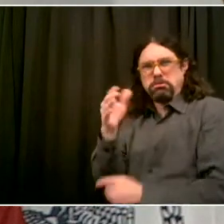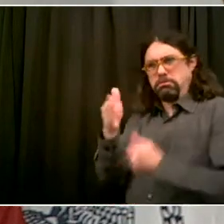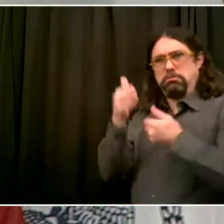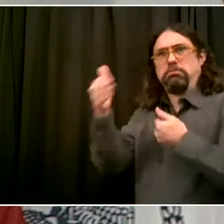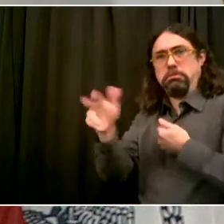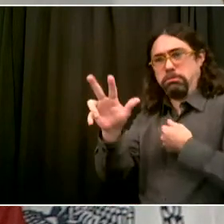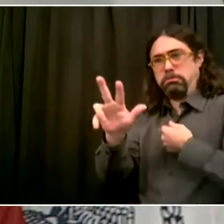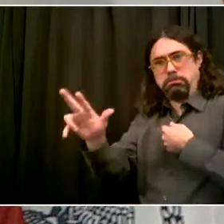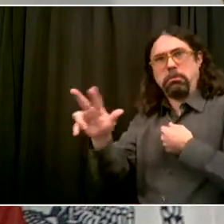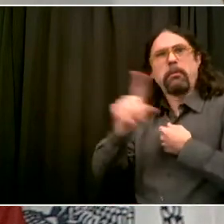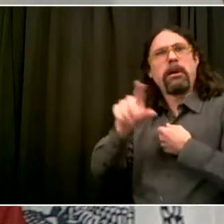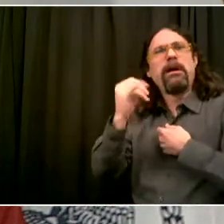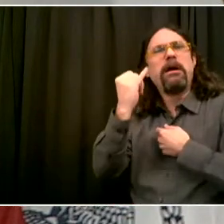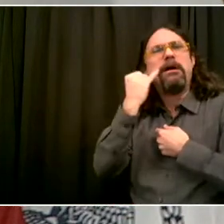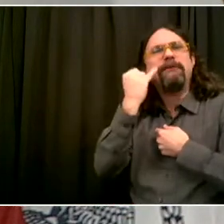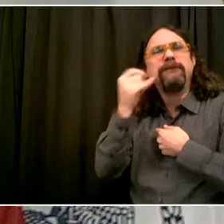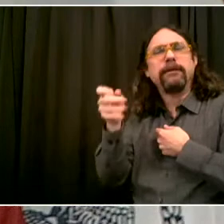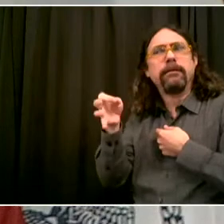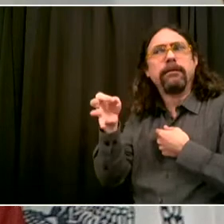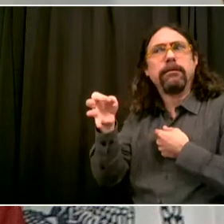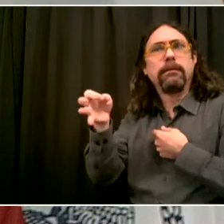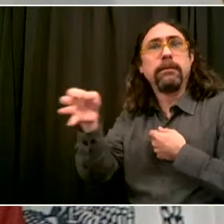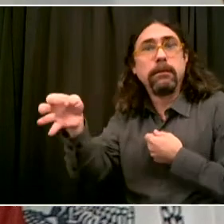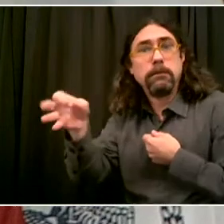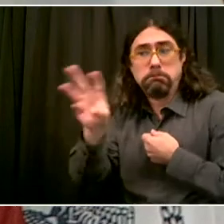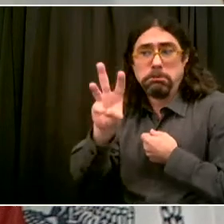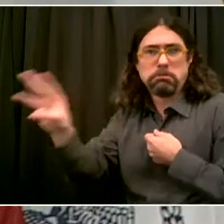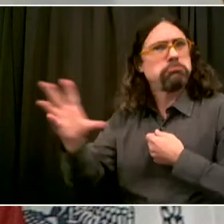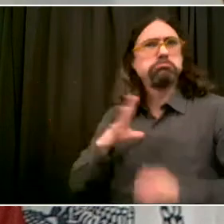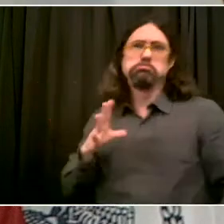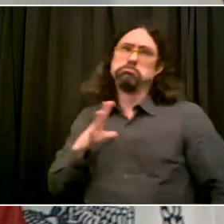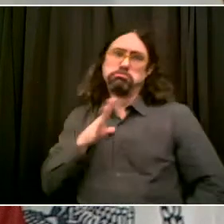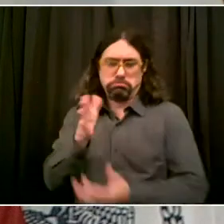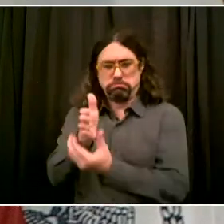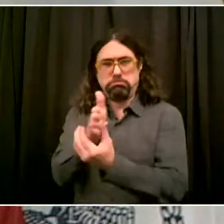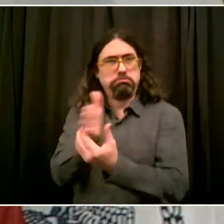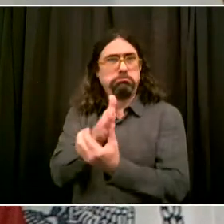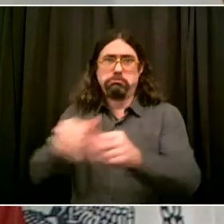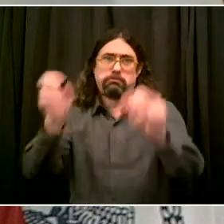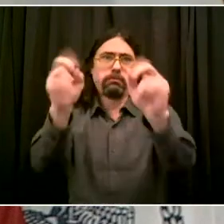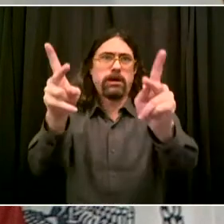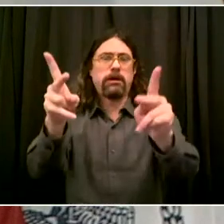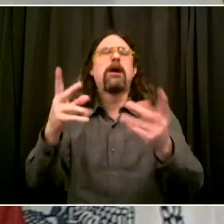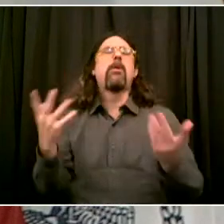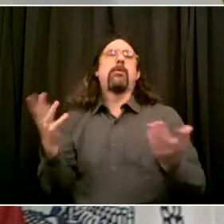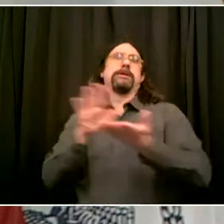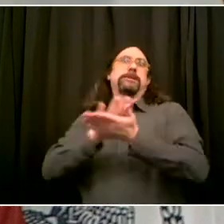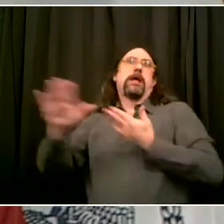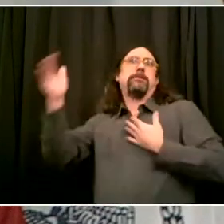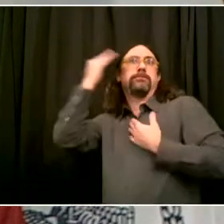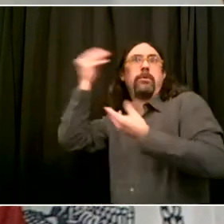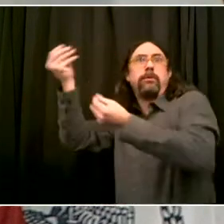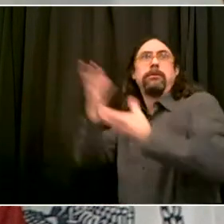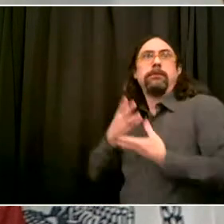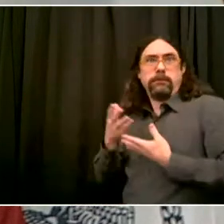THE OUTCOME. WE WANT TOBEBE URURENGTT, GOI GET EVERYONE A SECOND DOSE, WE WANT TO BE AS CLOSE TO THE